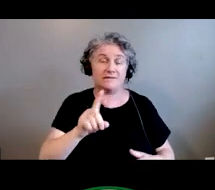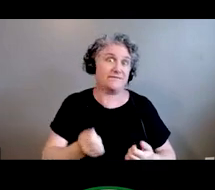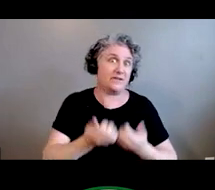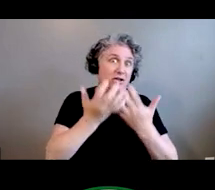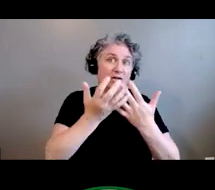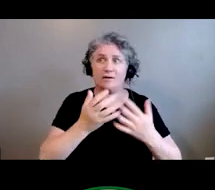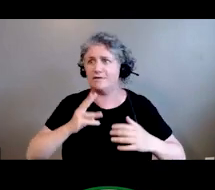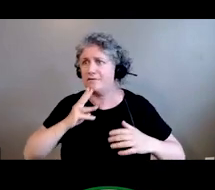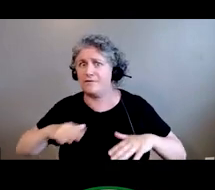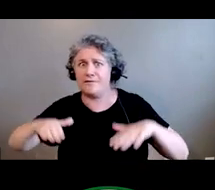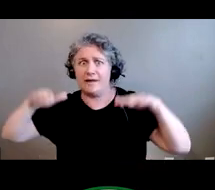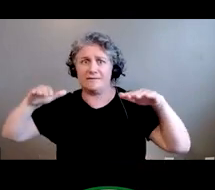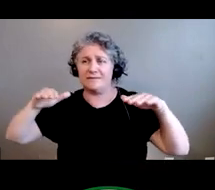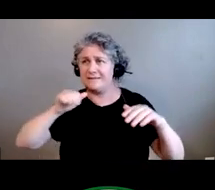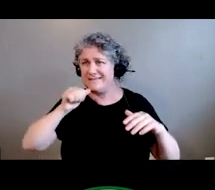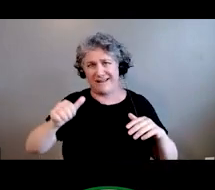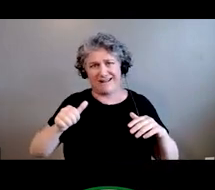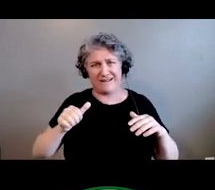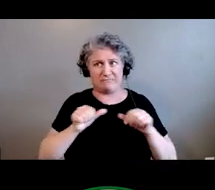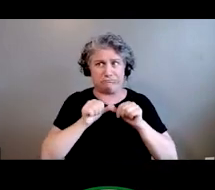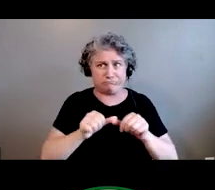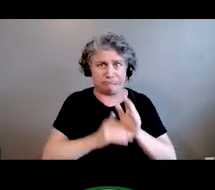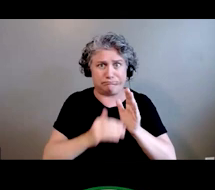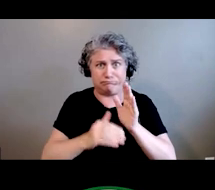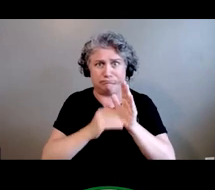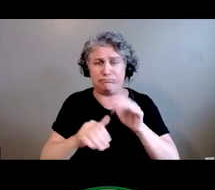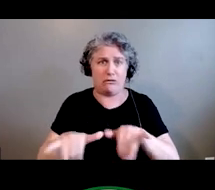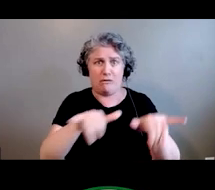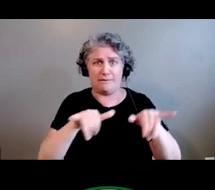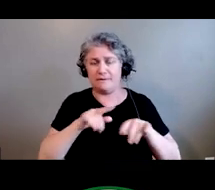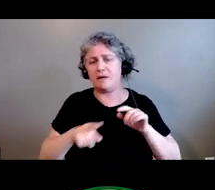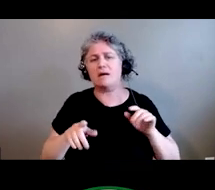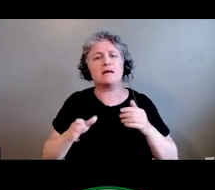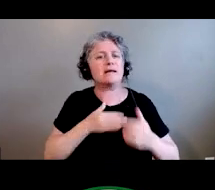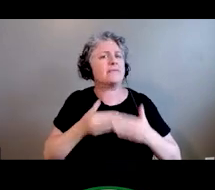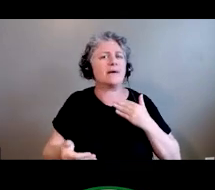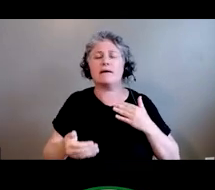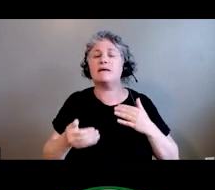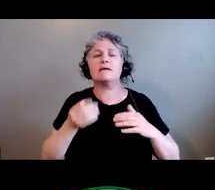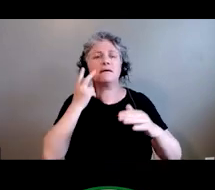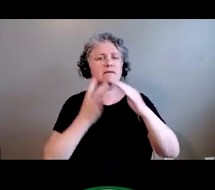And really make sure we're providing, excellent information and accurate help to everybody